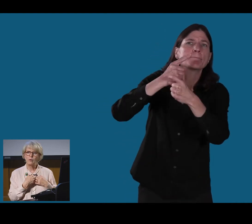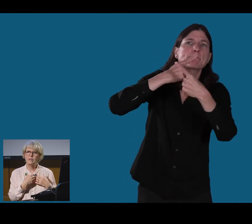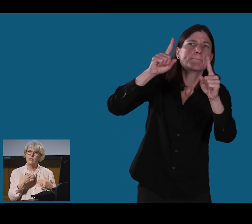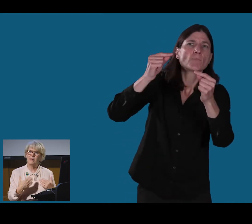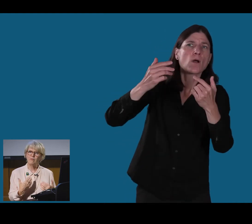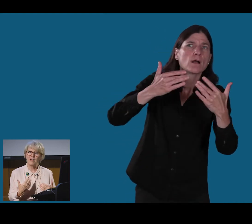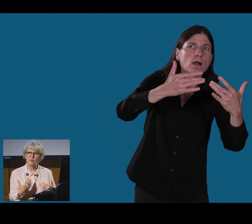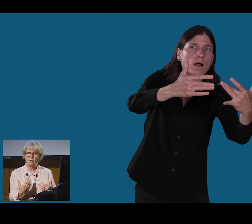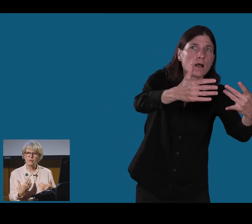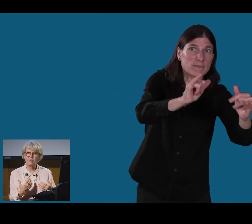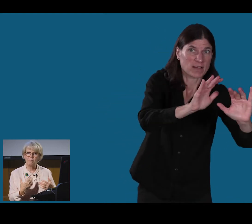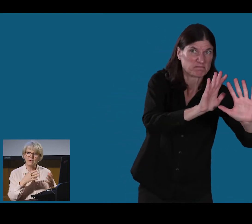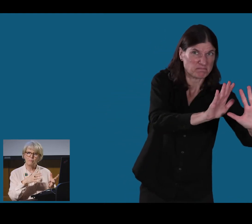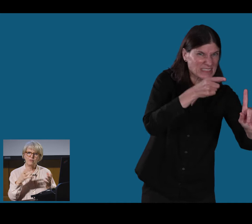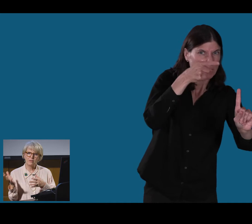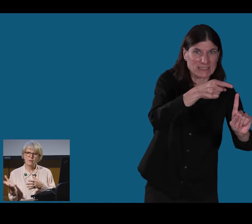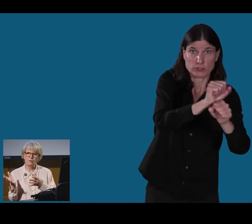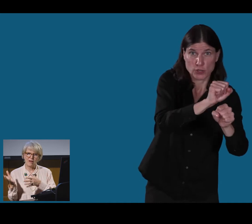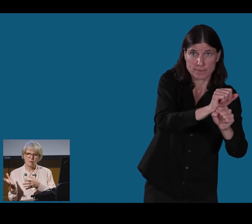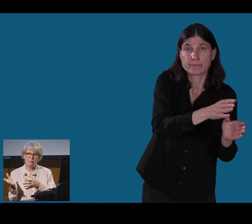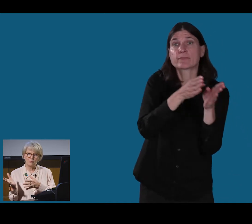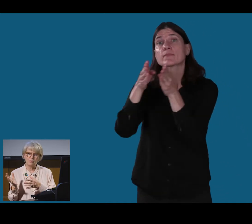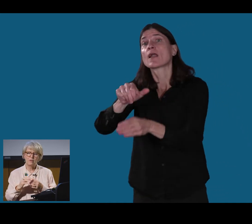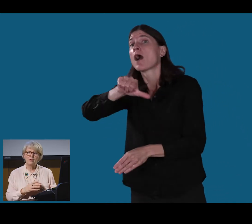call independent factors that might predict those outcomes.